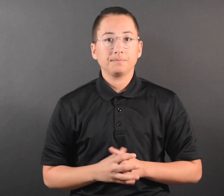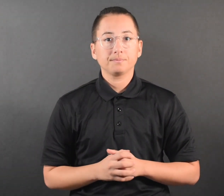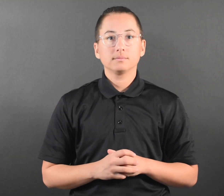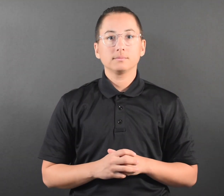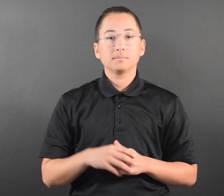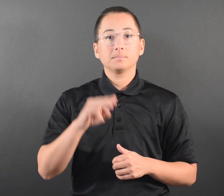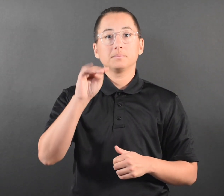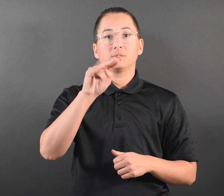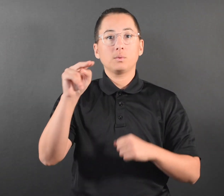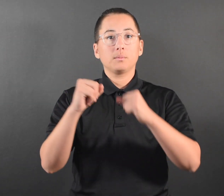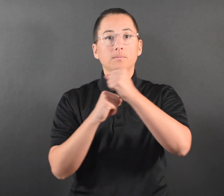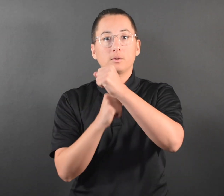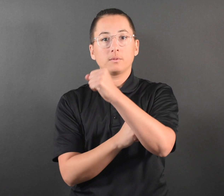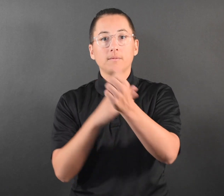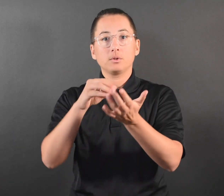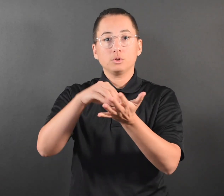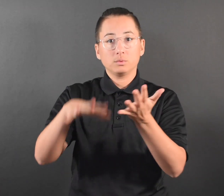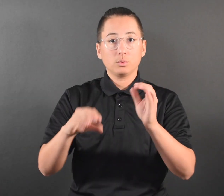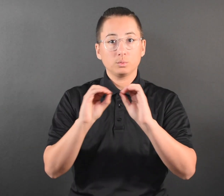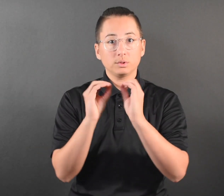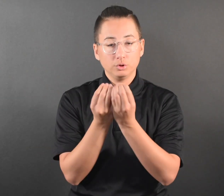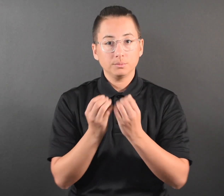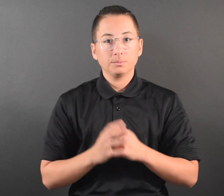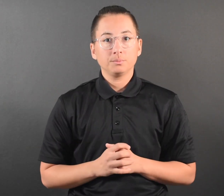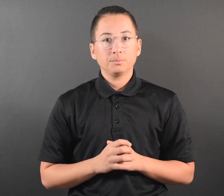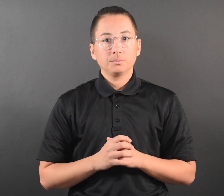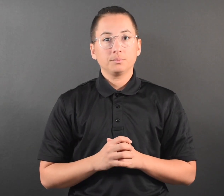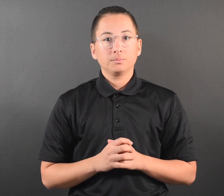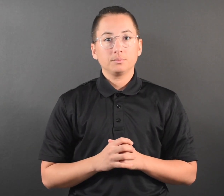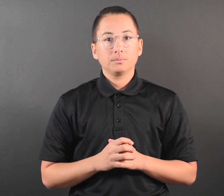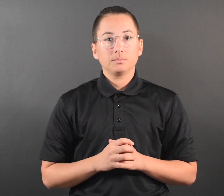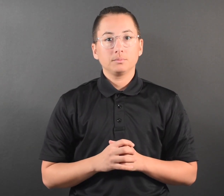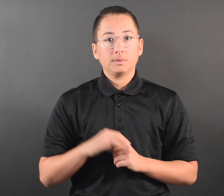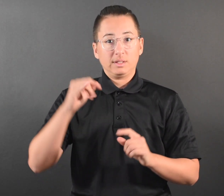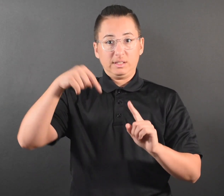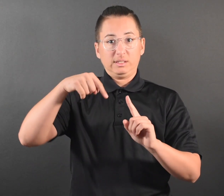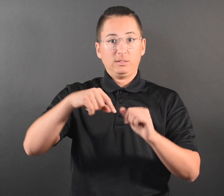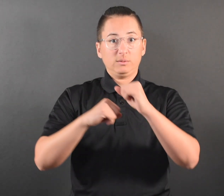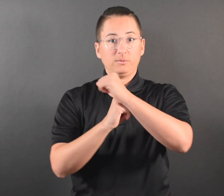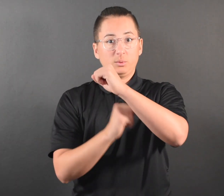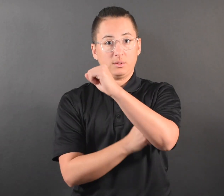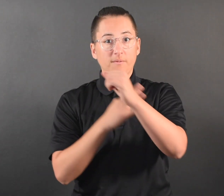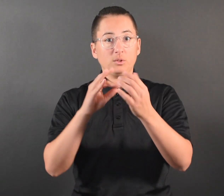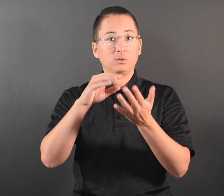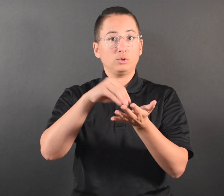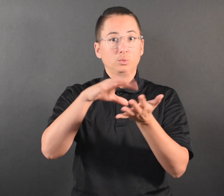Minnesota Foundation of Student Organizations – The Minnesota Foundation for Student Organizations